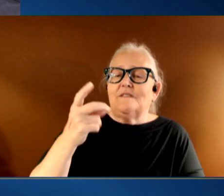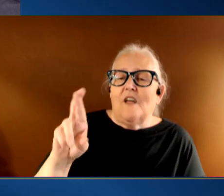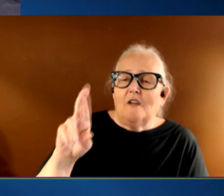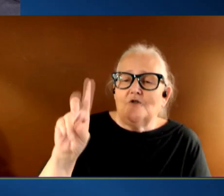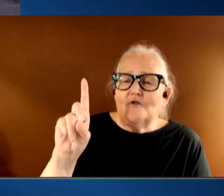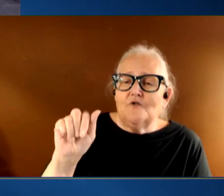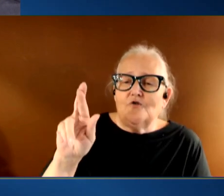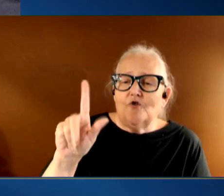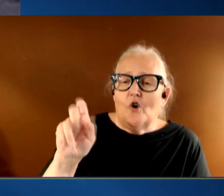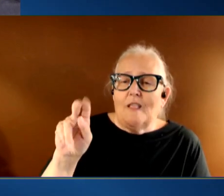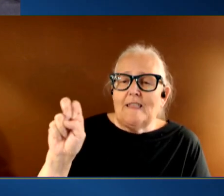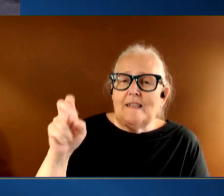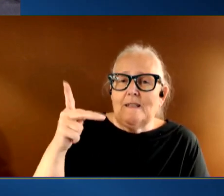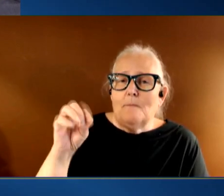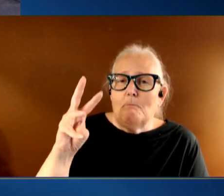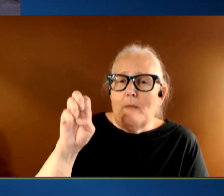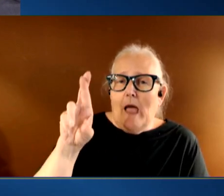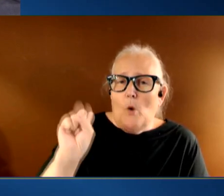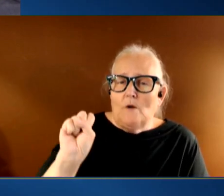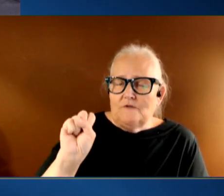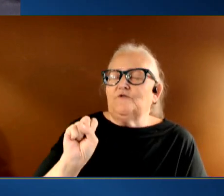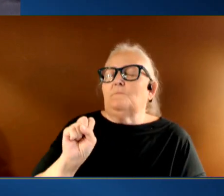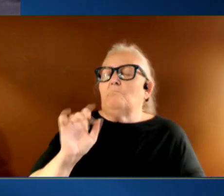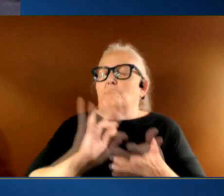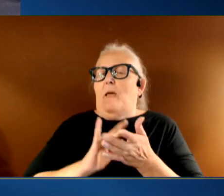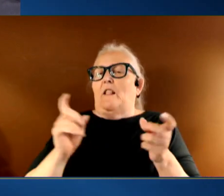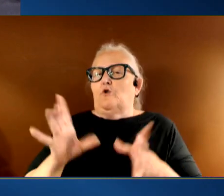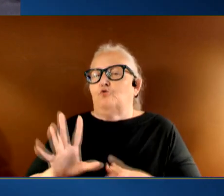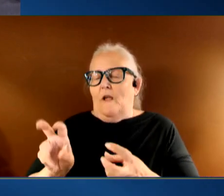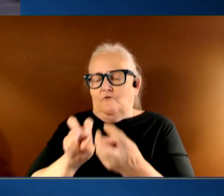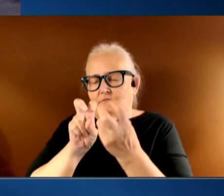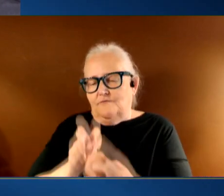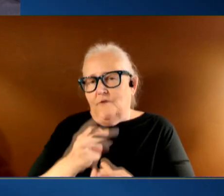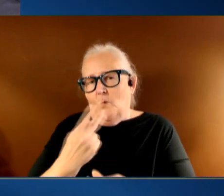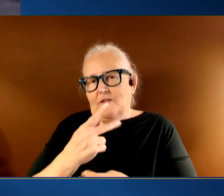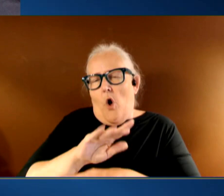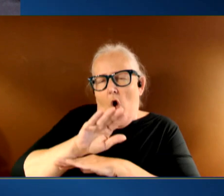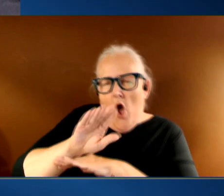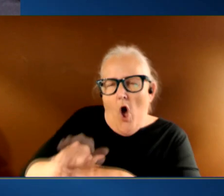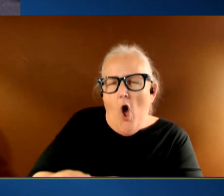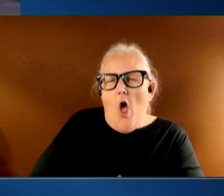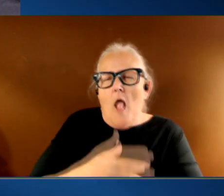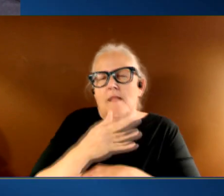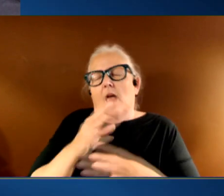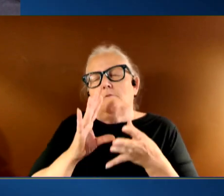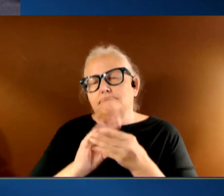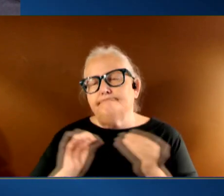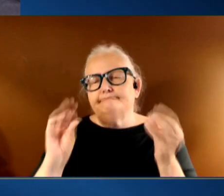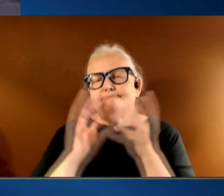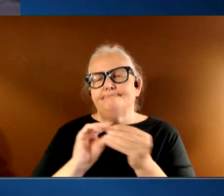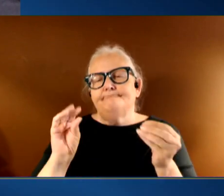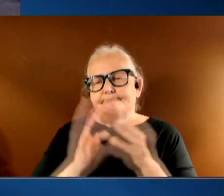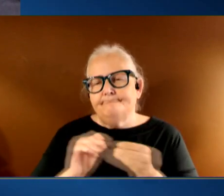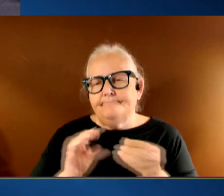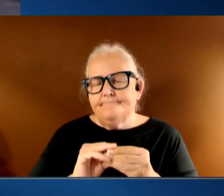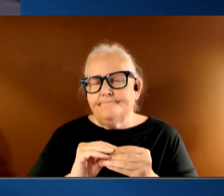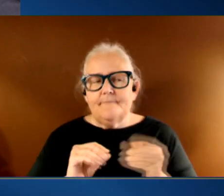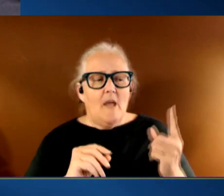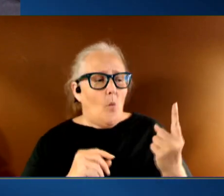who was our medical director. And all night, listened to one of our kids crying and in